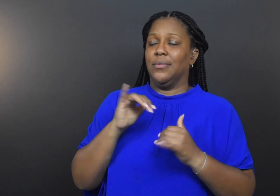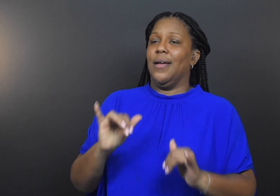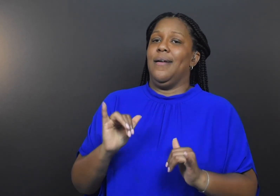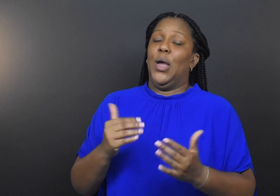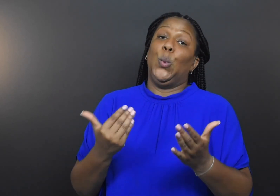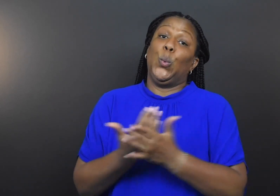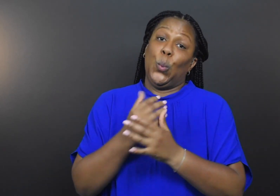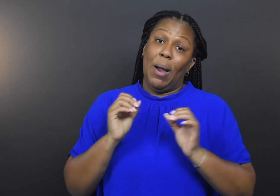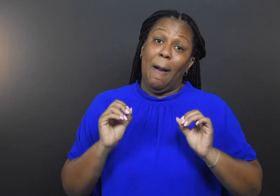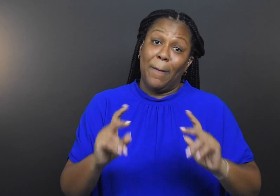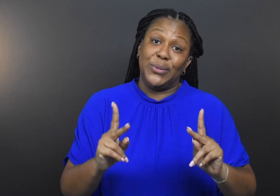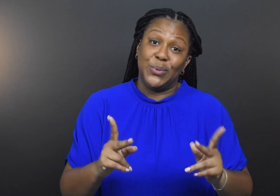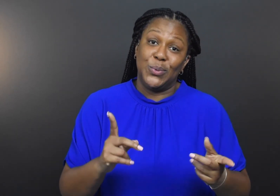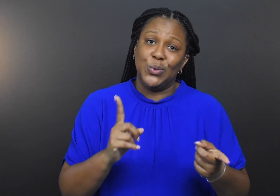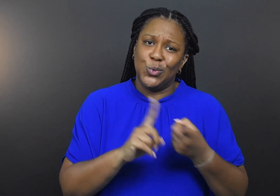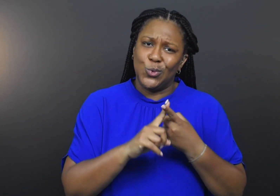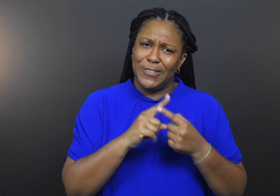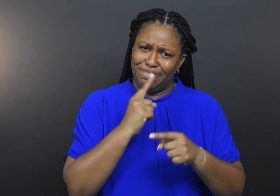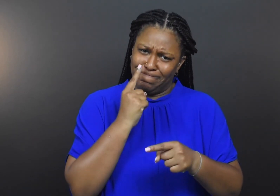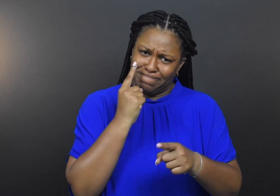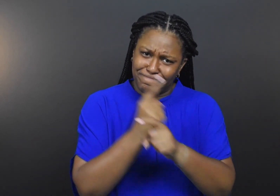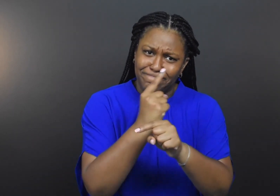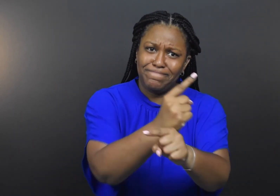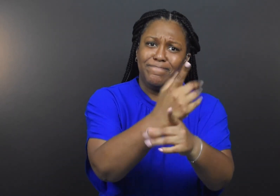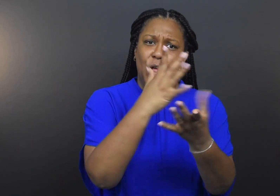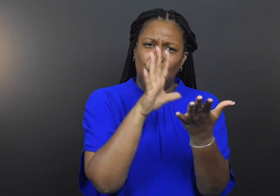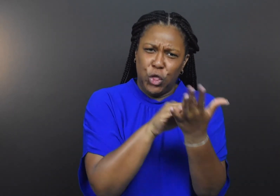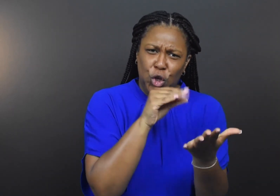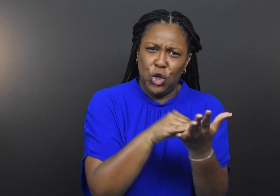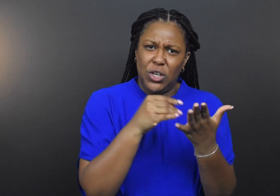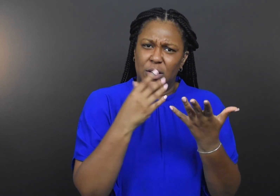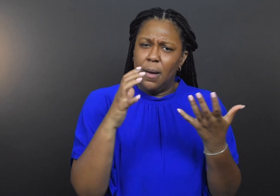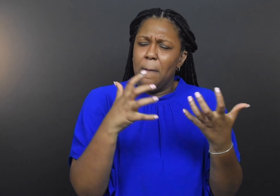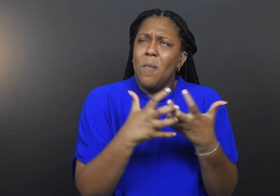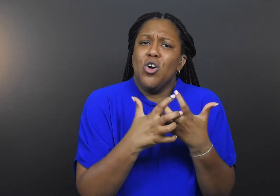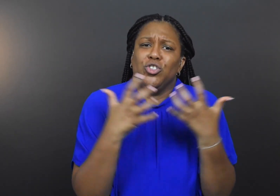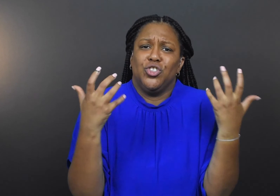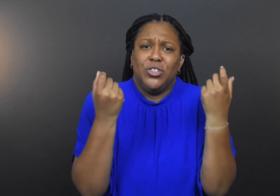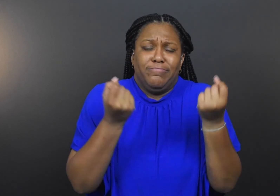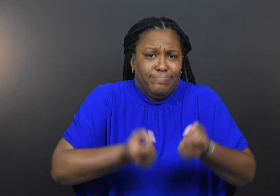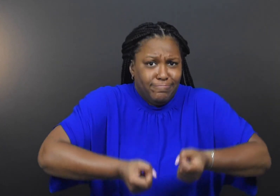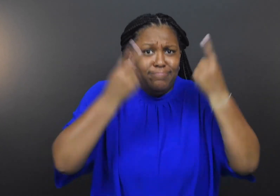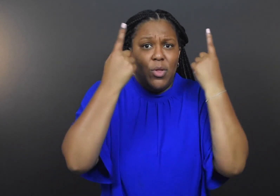rigorously learn so much more about what drives health inequities,” Leandris says.